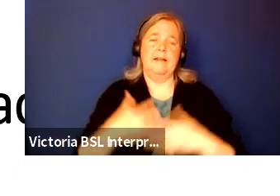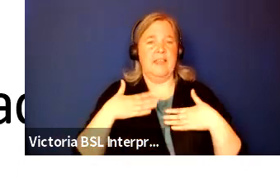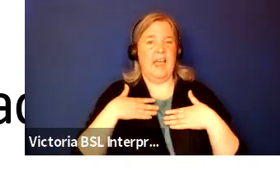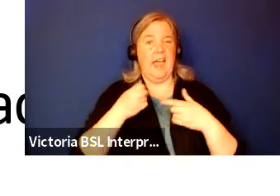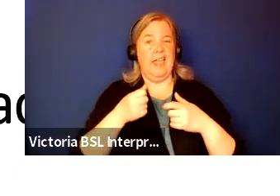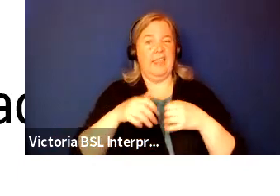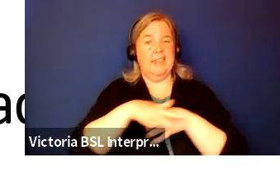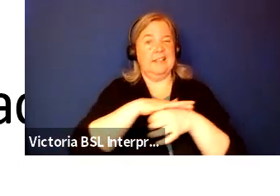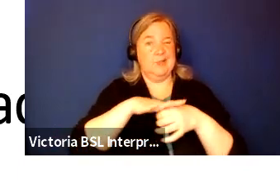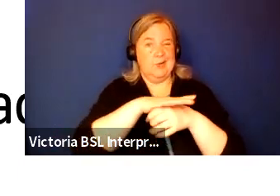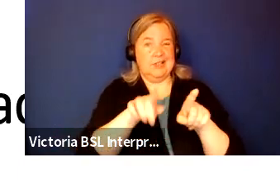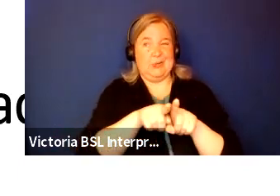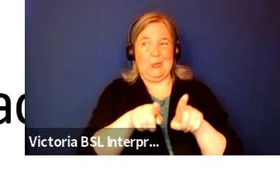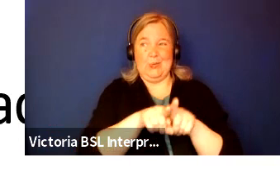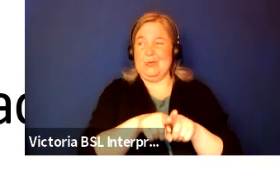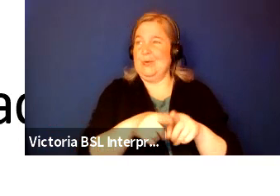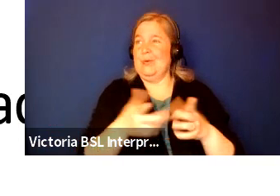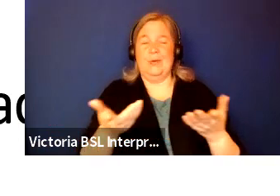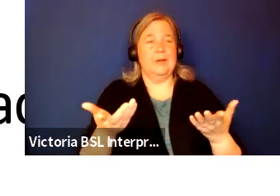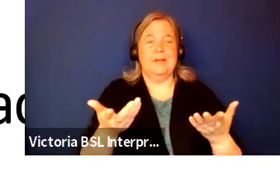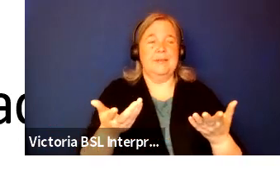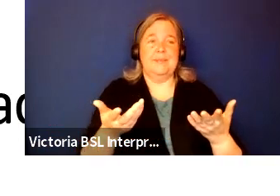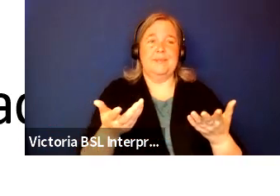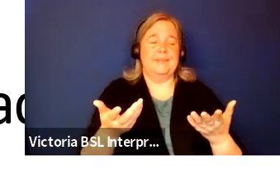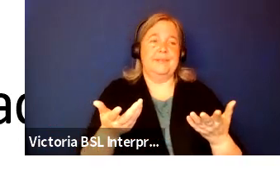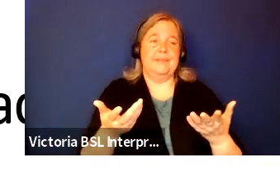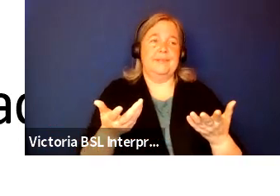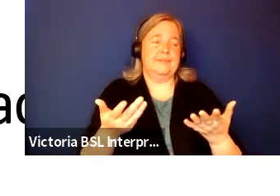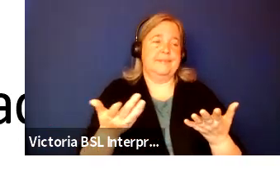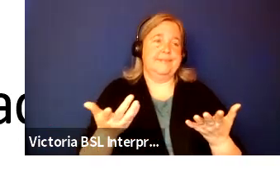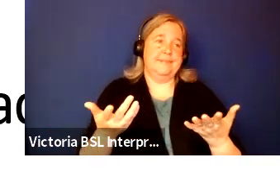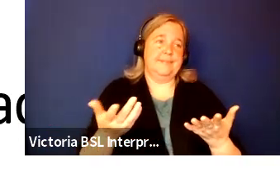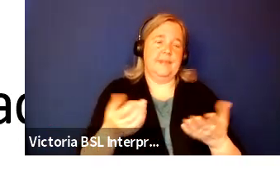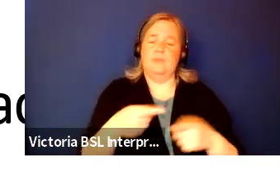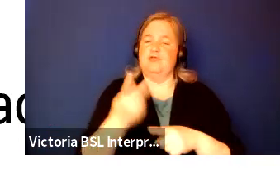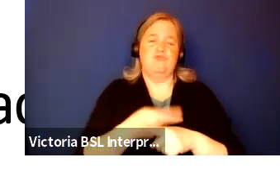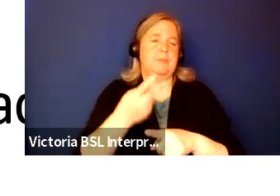the same thing I'm repeating what Vera said.